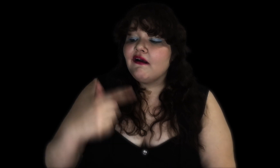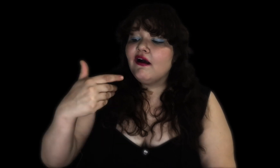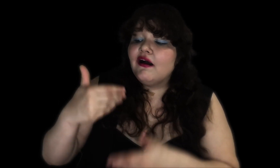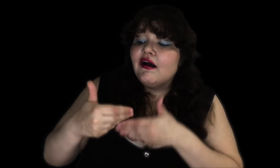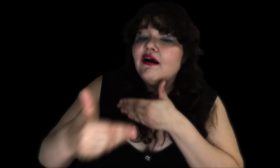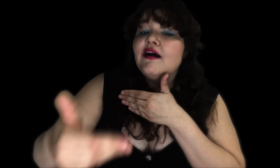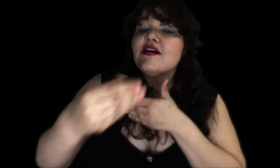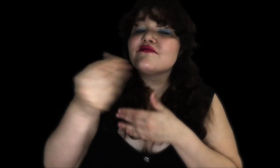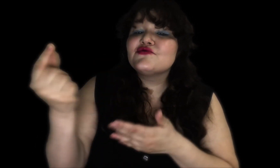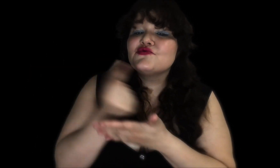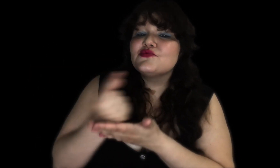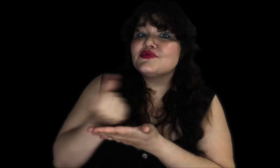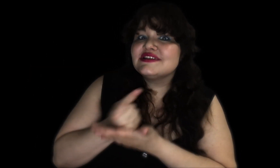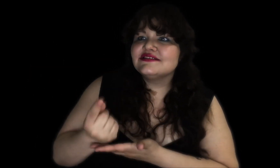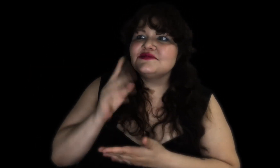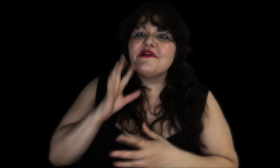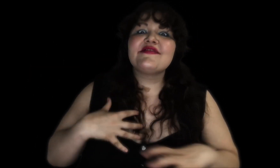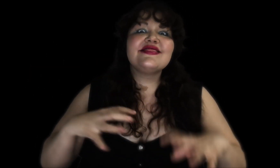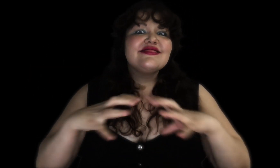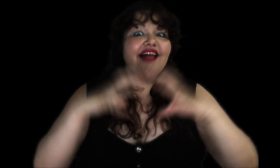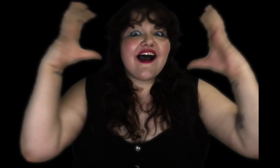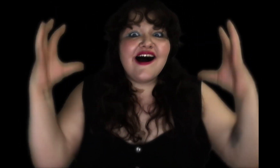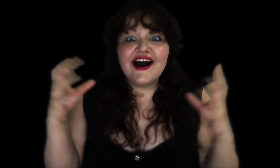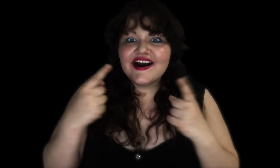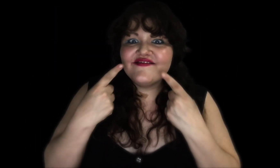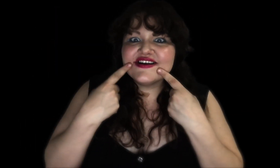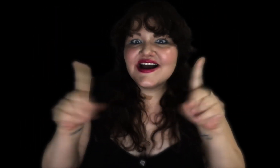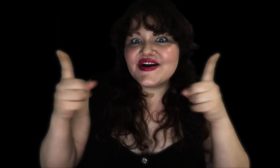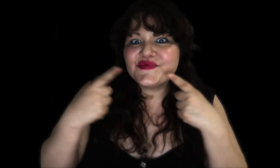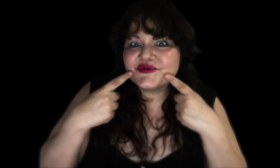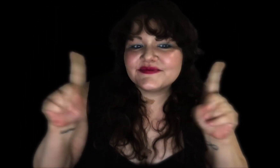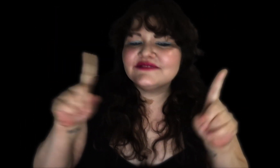In the next few weeks, we’ll have a lot of announcements from Deaf Spectrum.